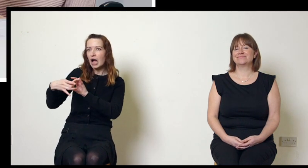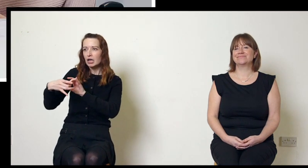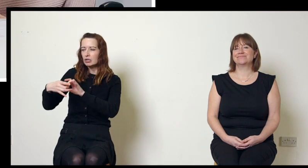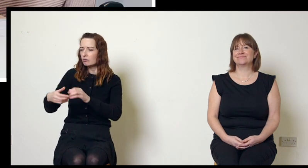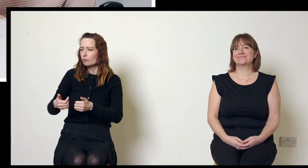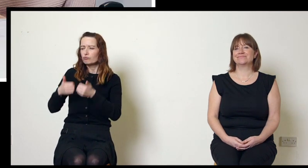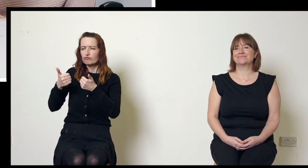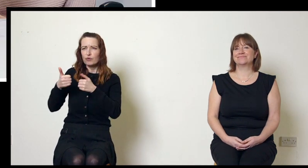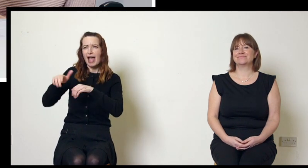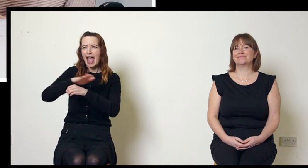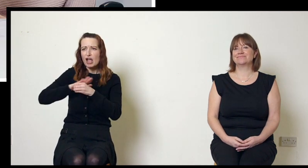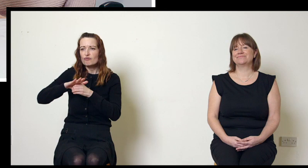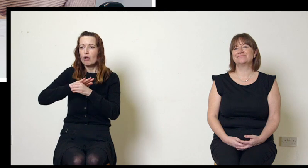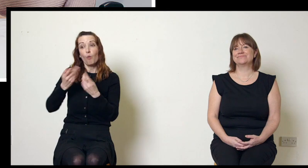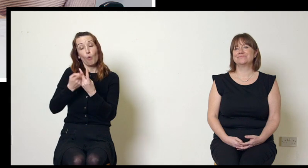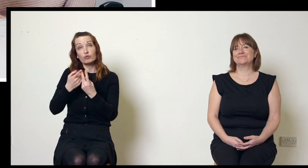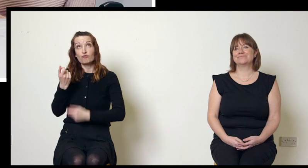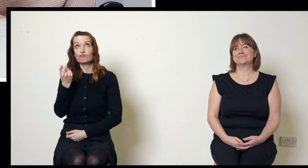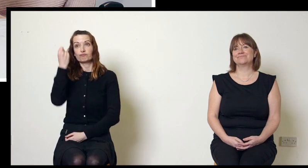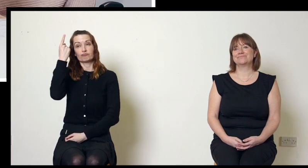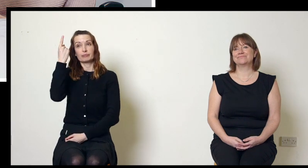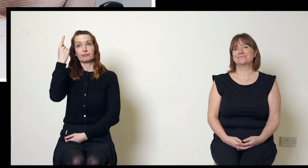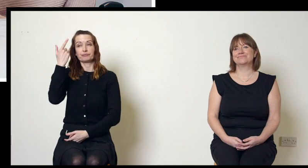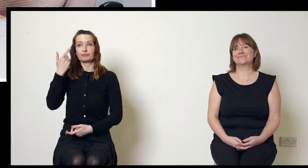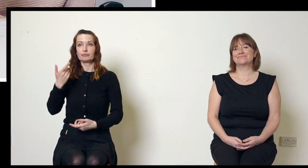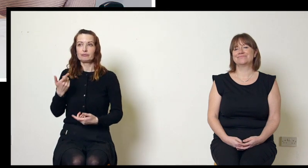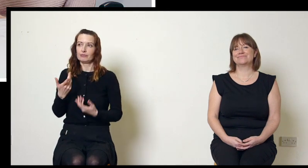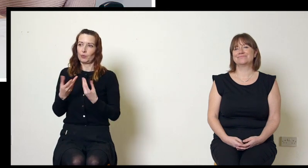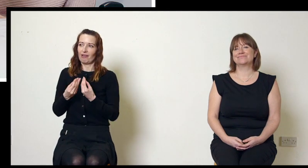And what we also found is that, you know, as with everything, people going